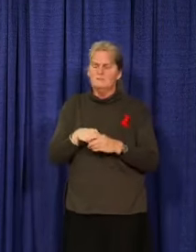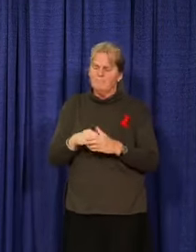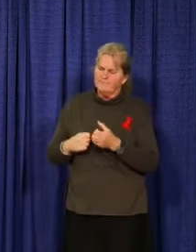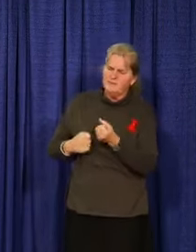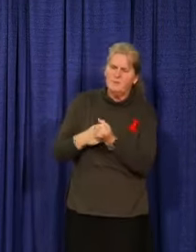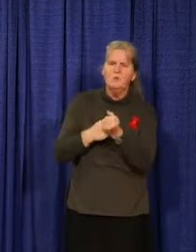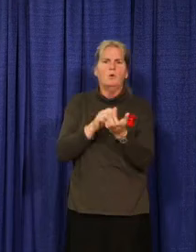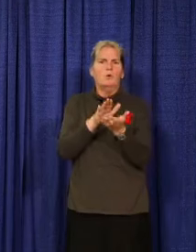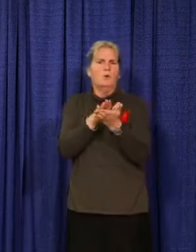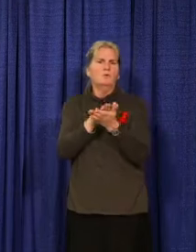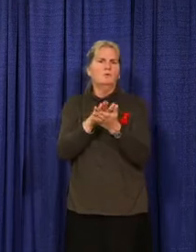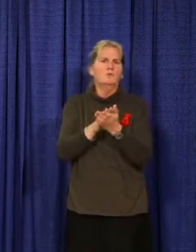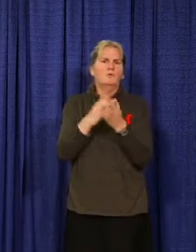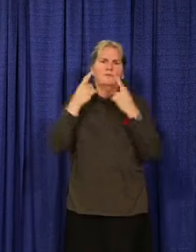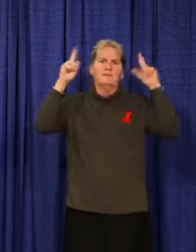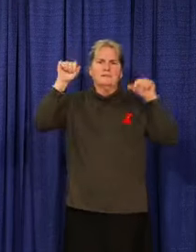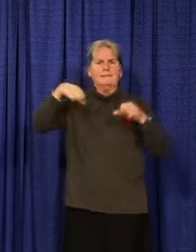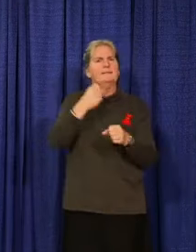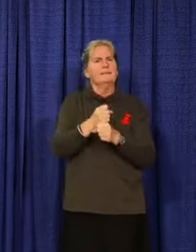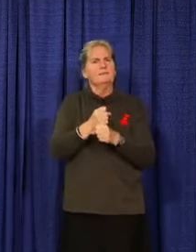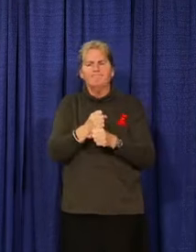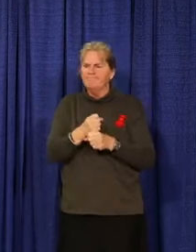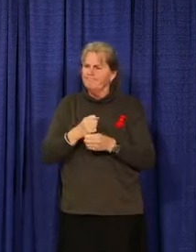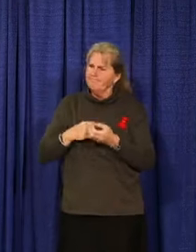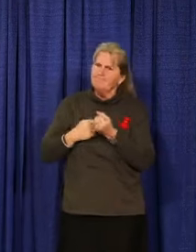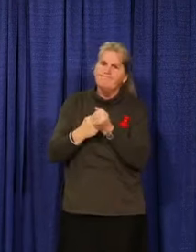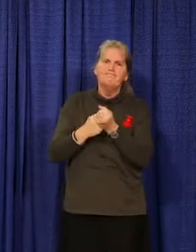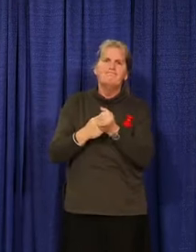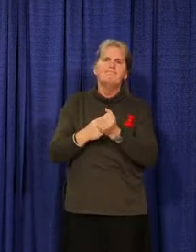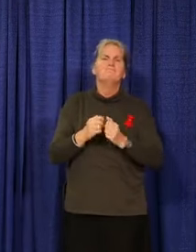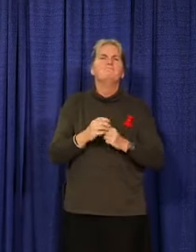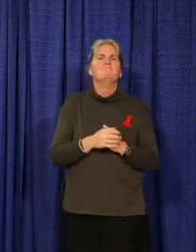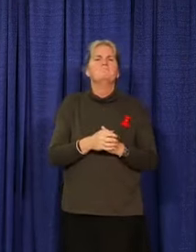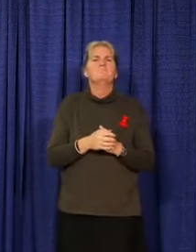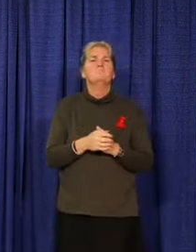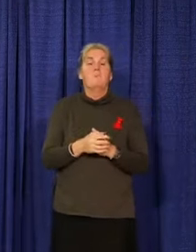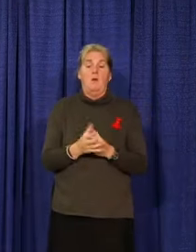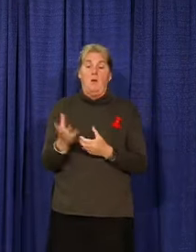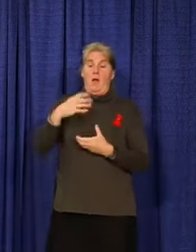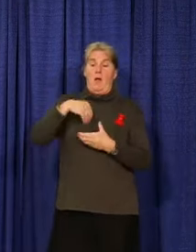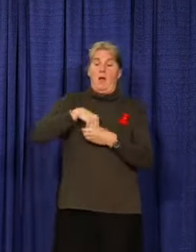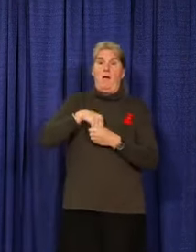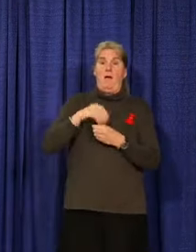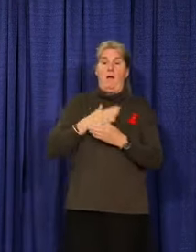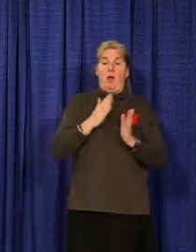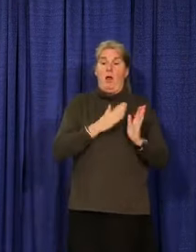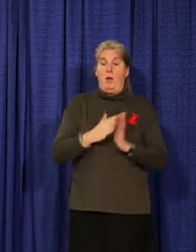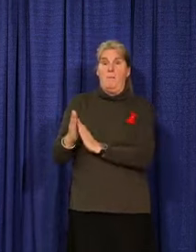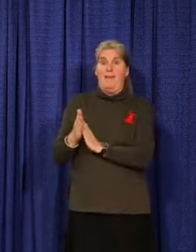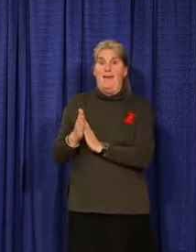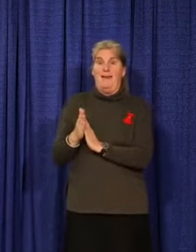this school year being successful for students. As part of our planning for the